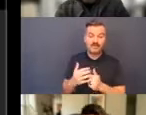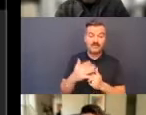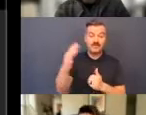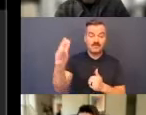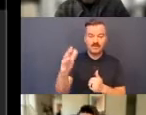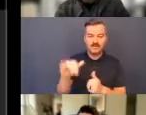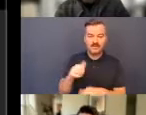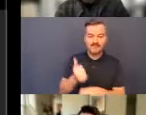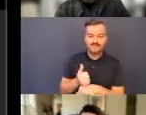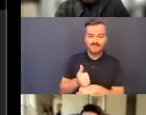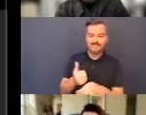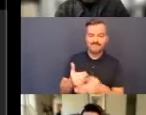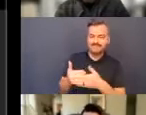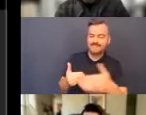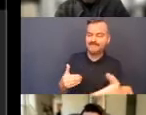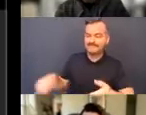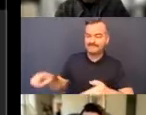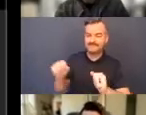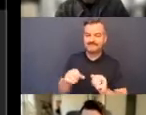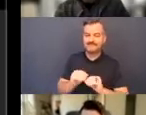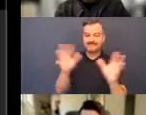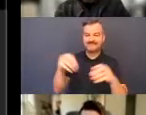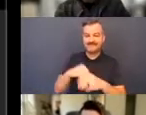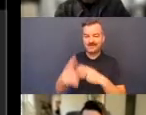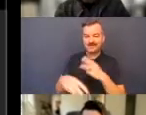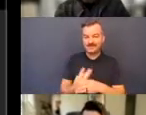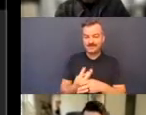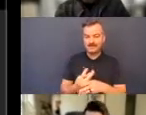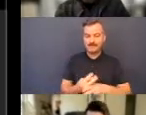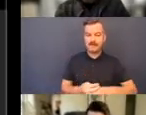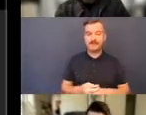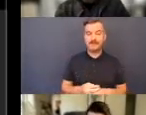the disabled body legible in the world. 15:33:06 Following a med this legibility is